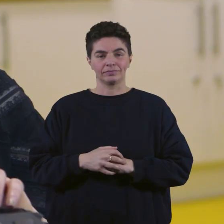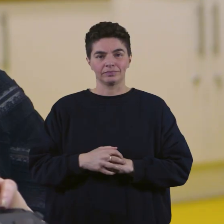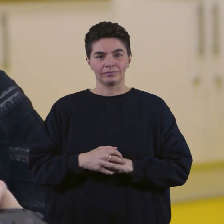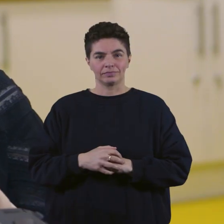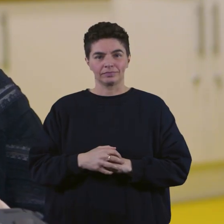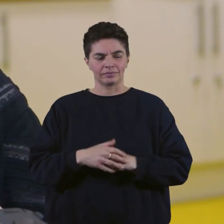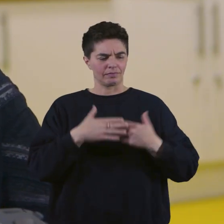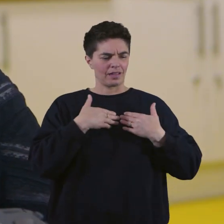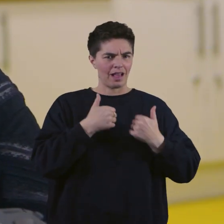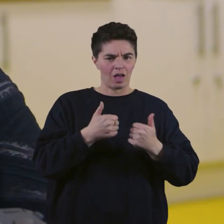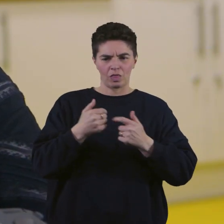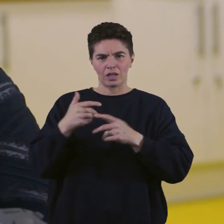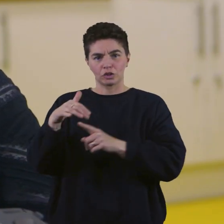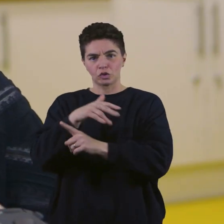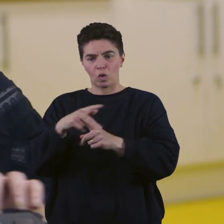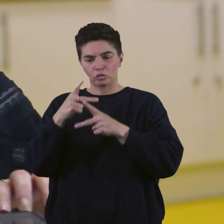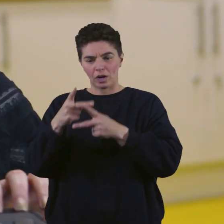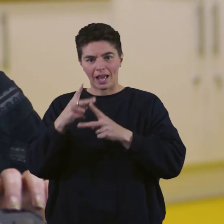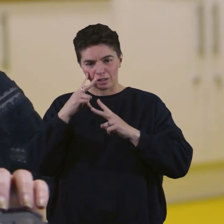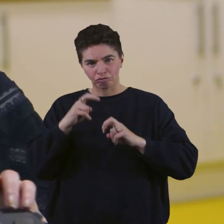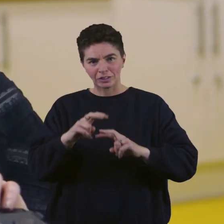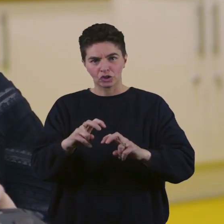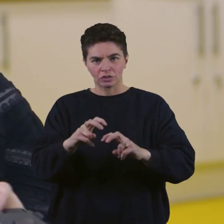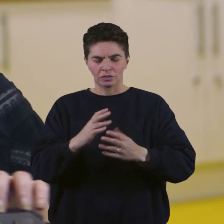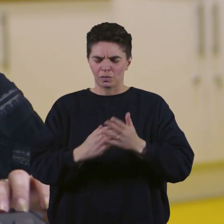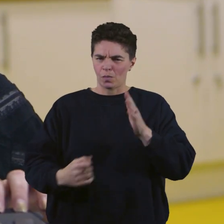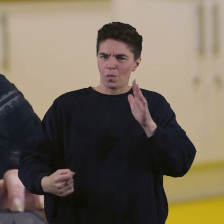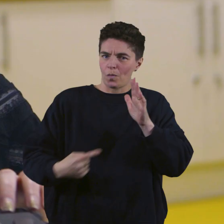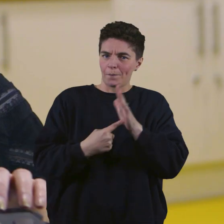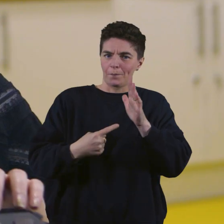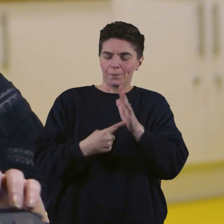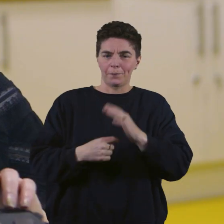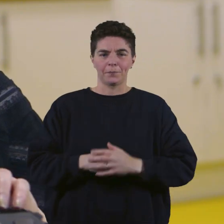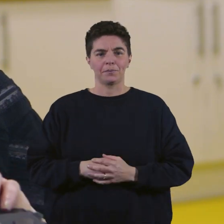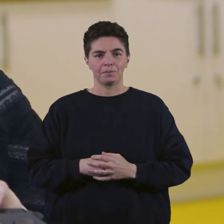Health and social care research is very important.